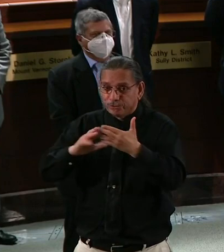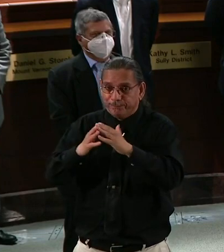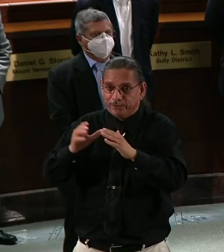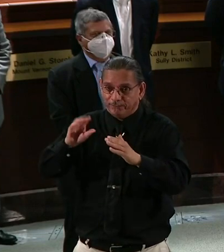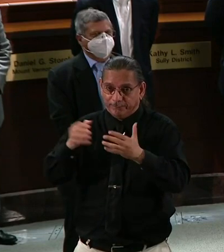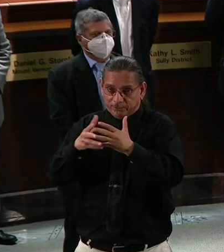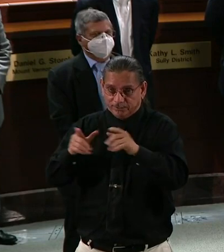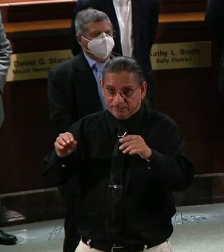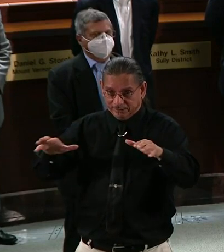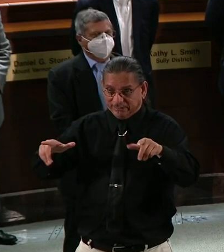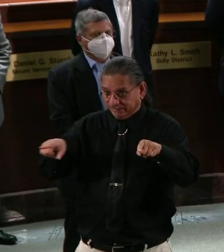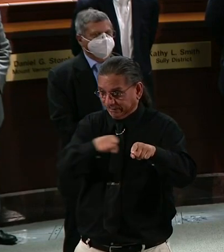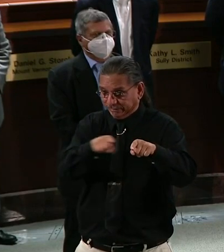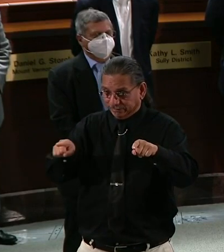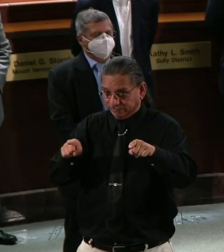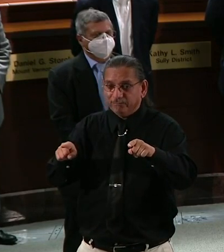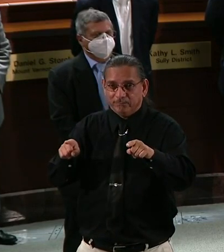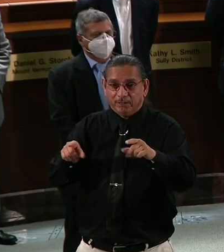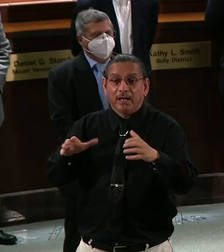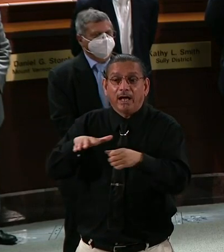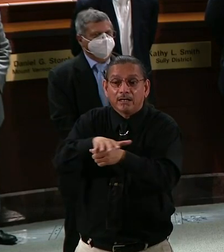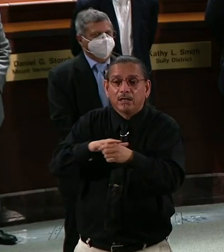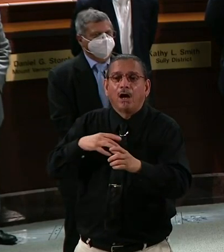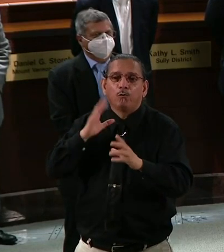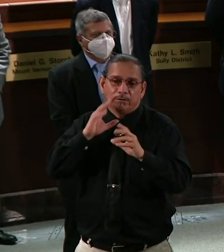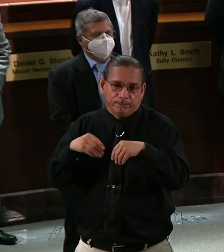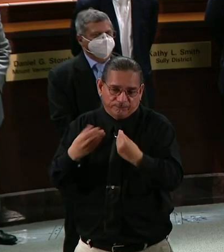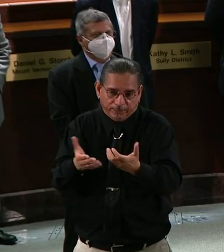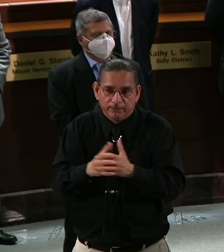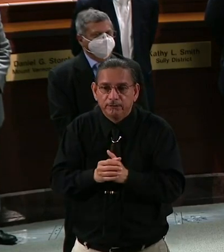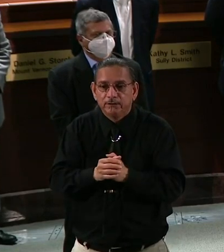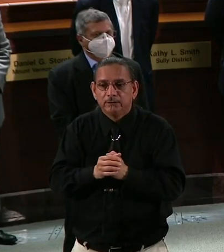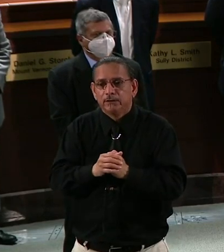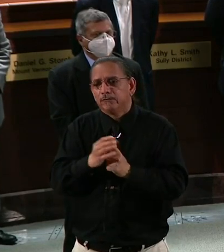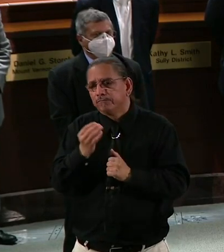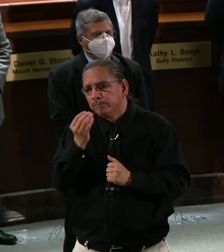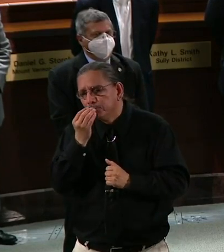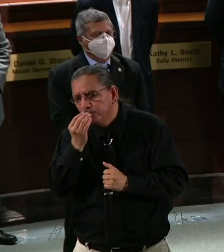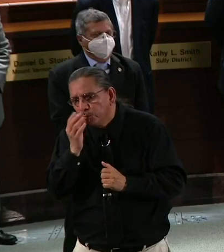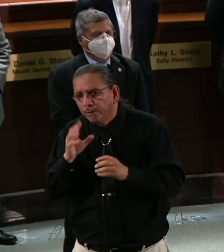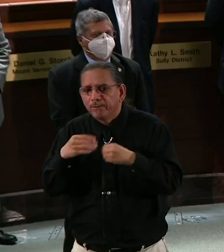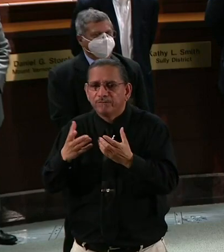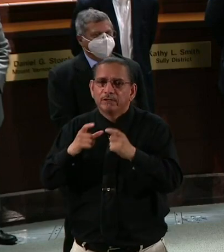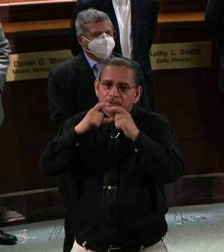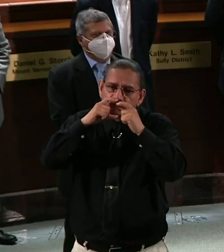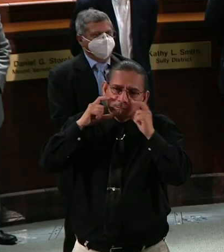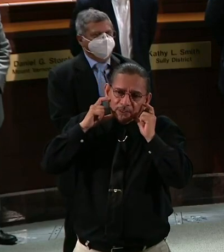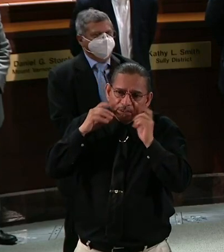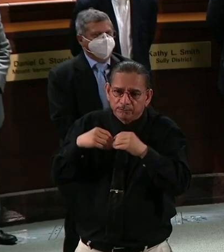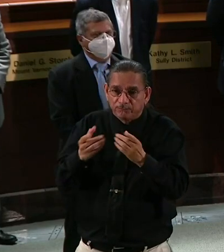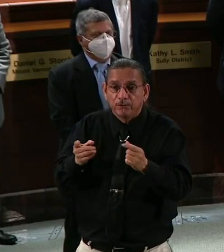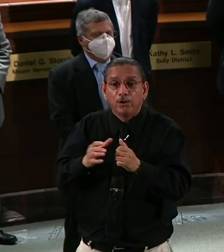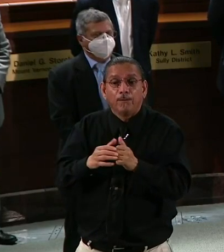ARTICLES TO INTERNET. THE CORPS MORE AND THEN THE UV S. ABOUT